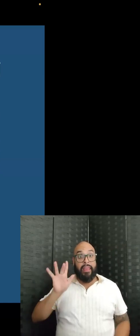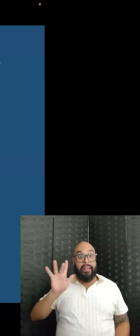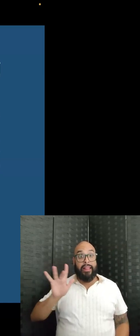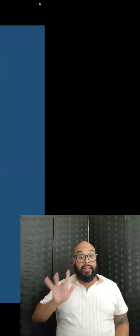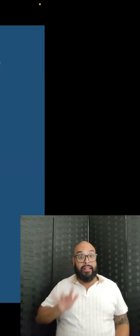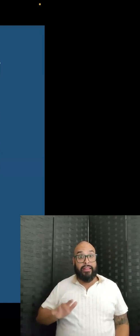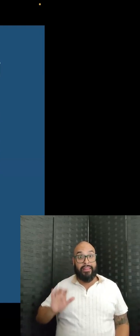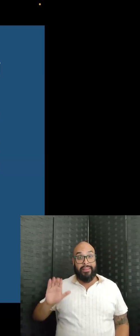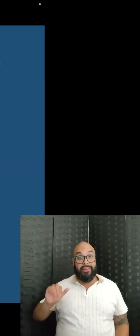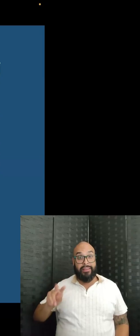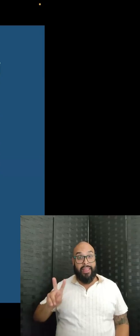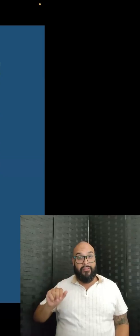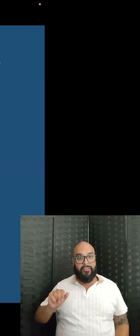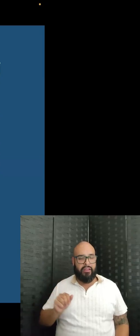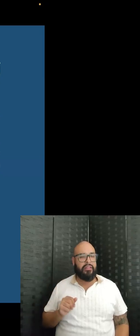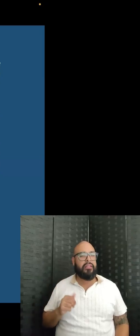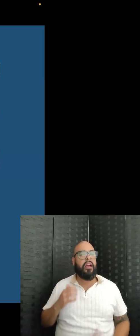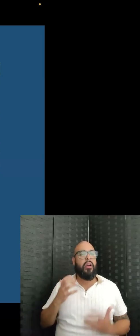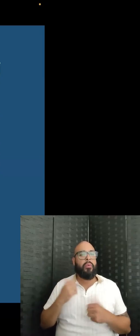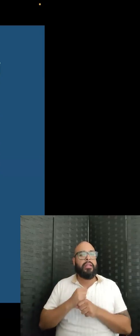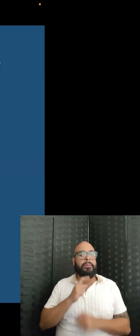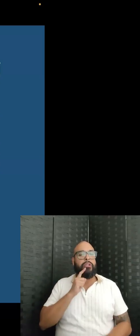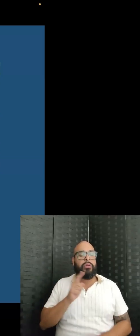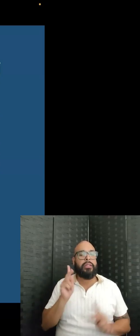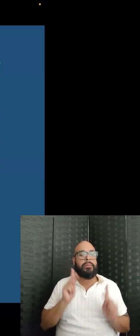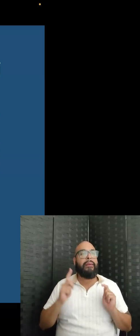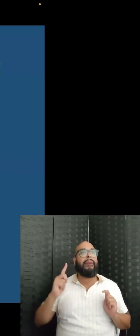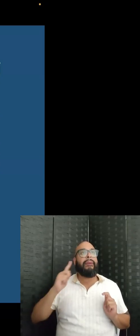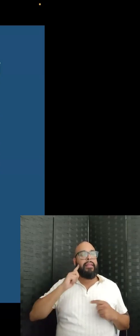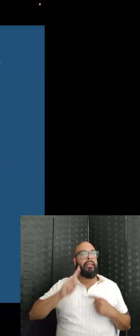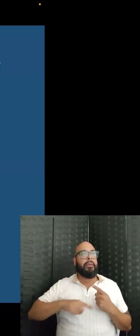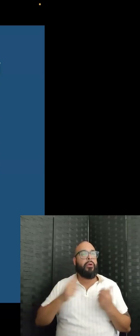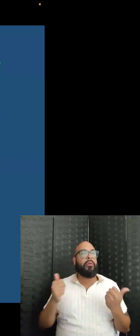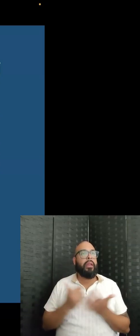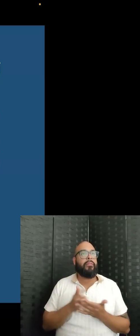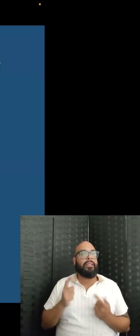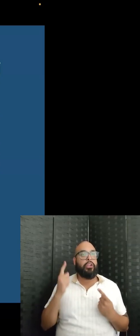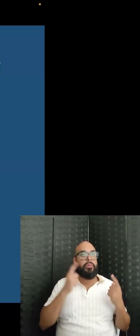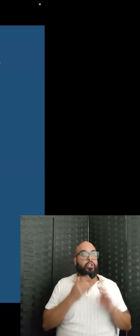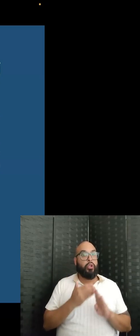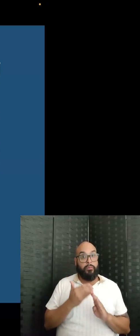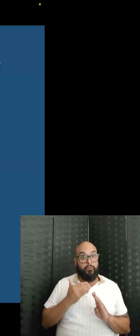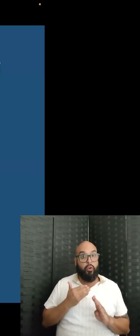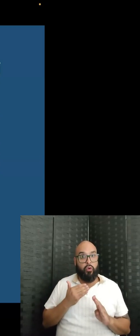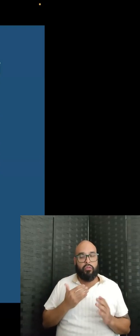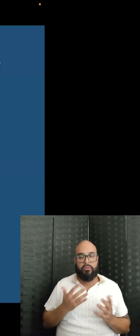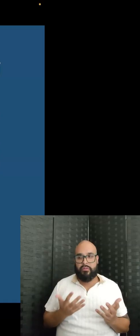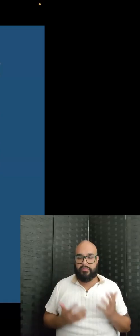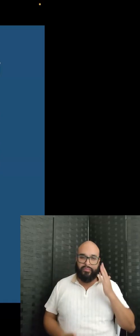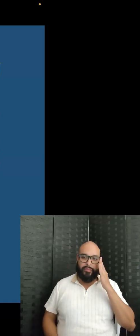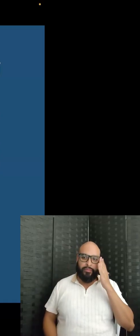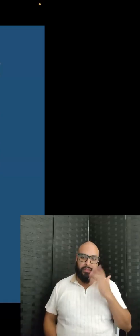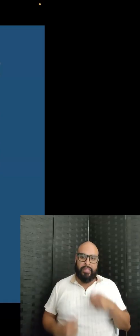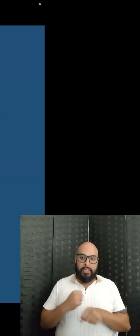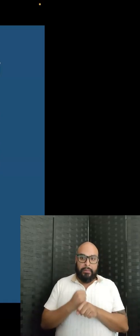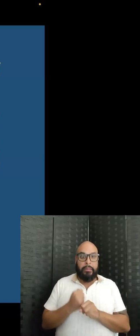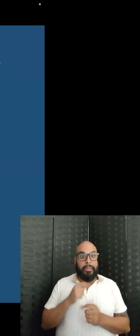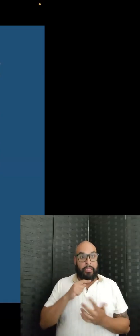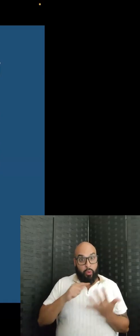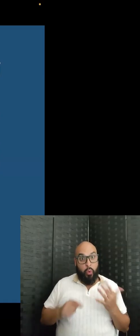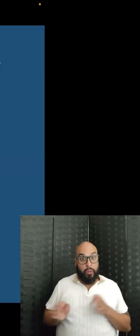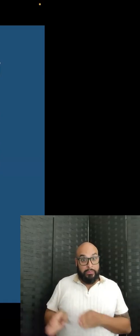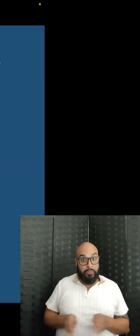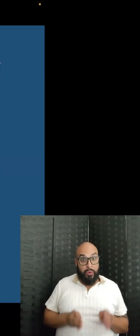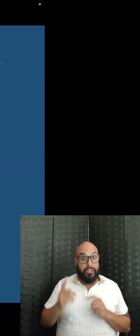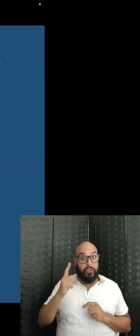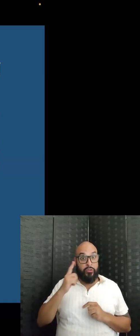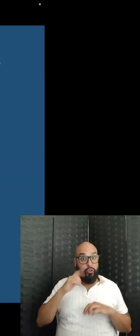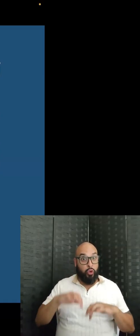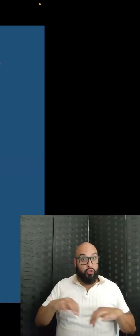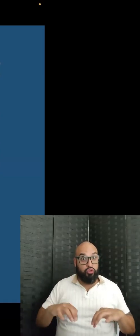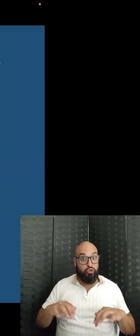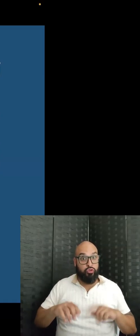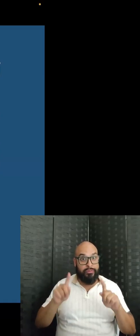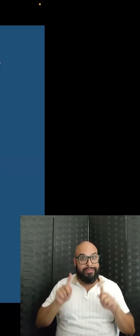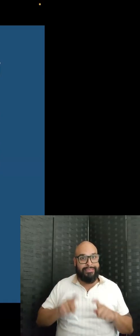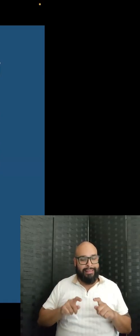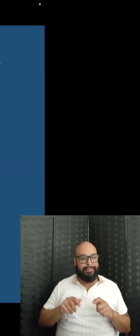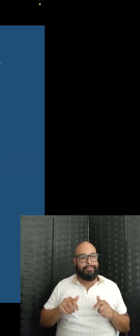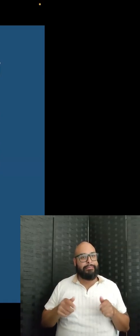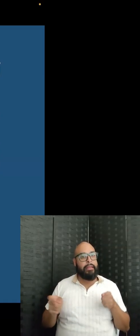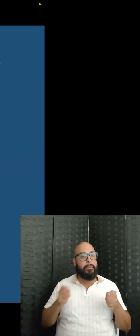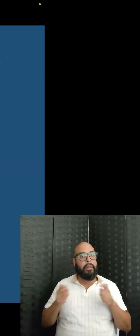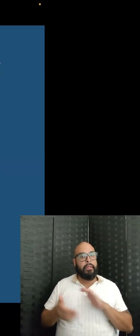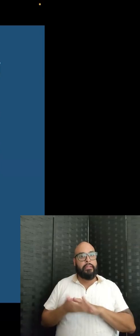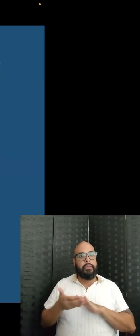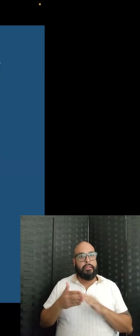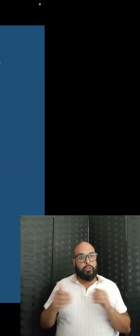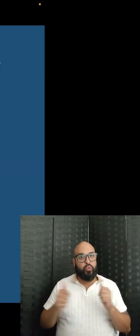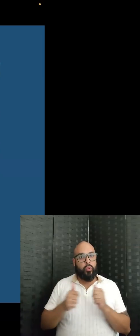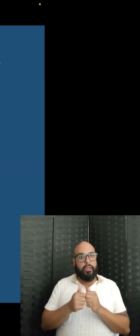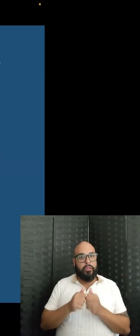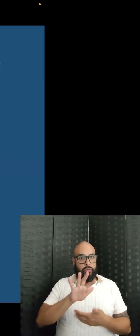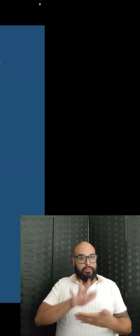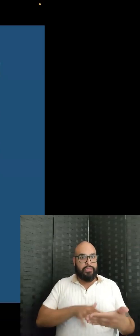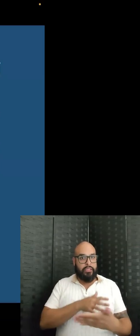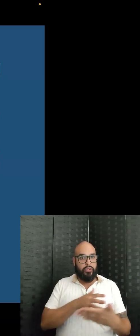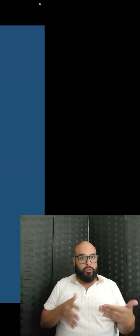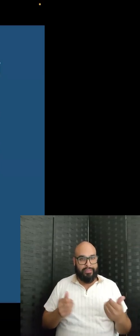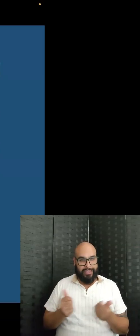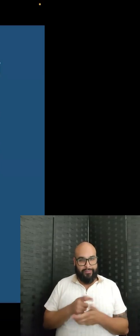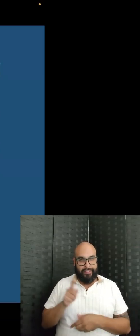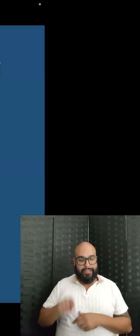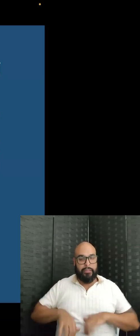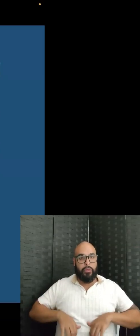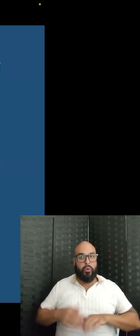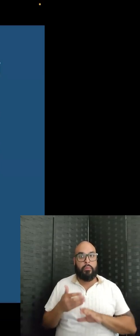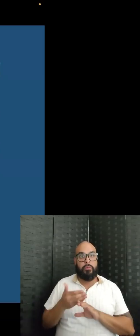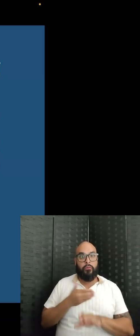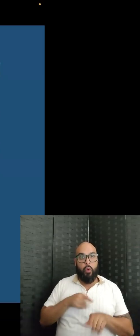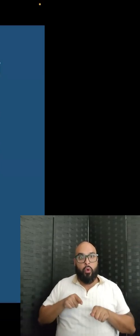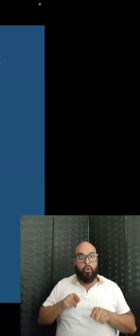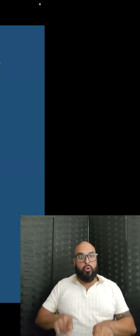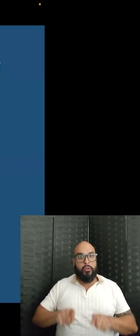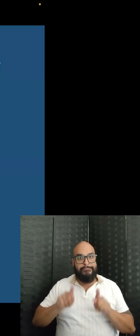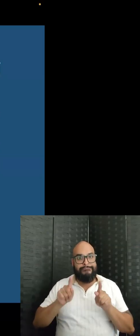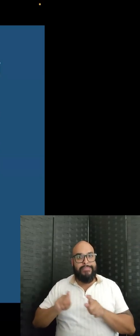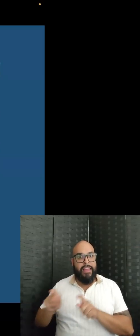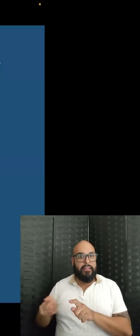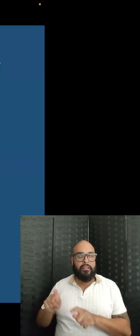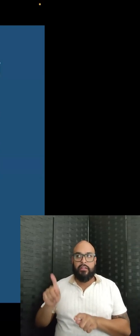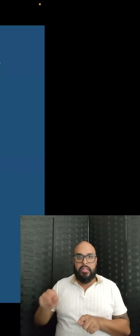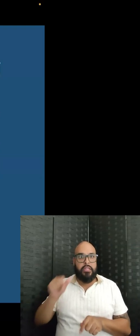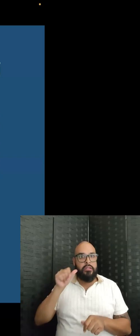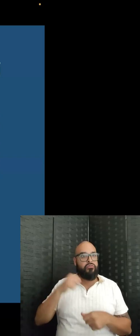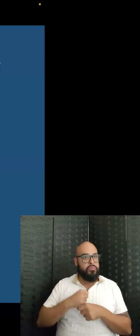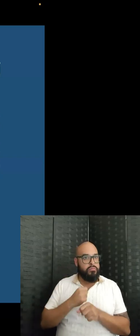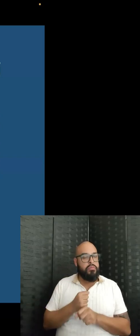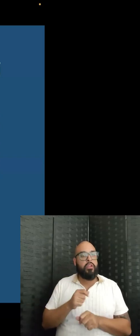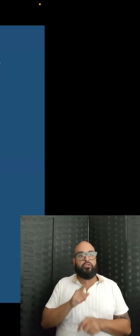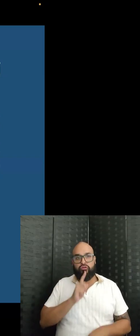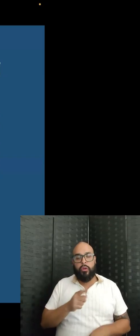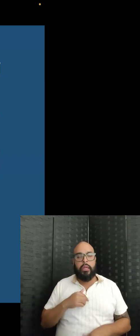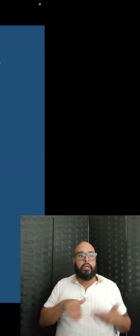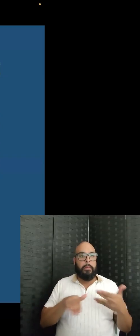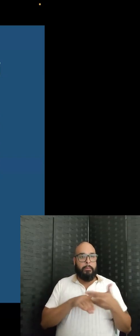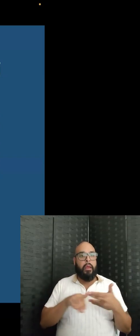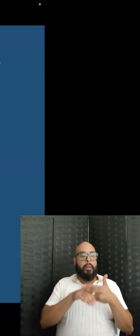people think about what needs to be considered before, as far as making those preparations to do the test administration together and scheduling that, what needs to be done during testing and knowing that you have permission to, take breaks, test over multiple days, switch technologies from task to task if that's what the student needs.